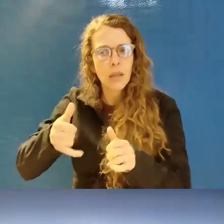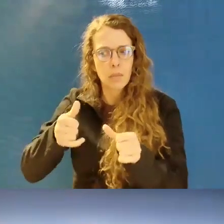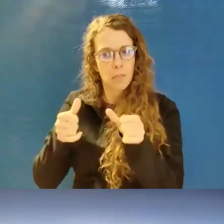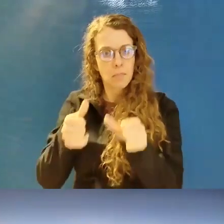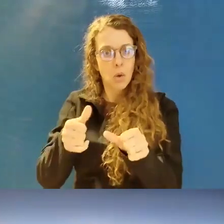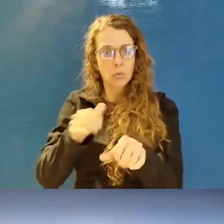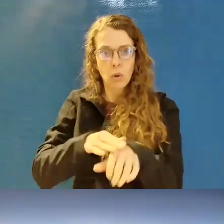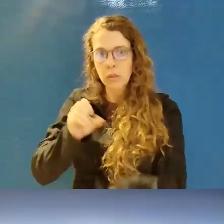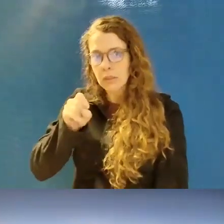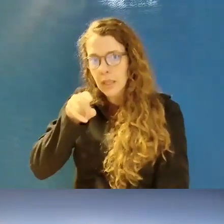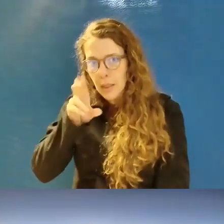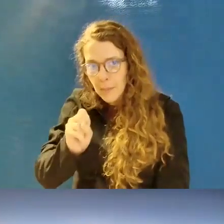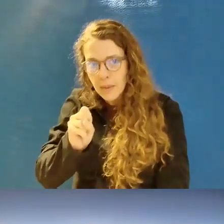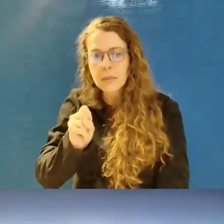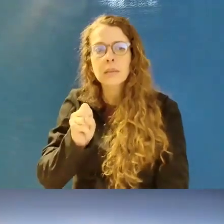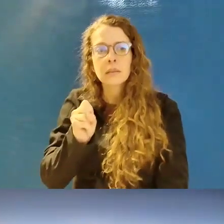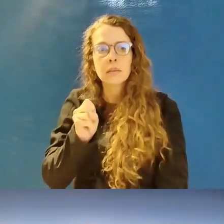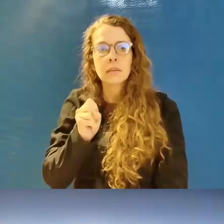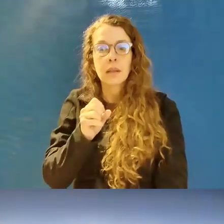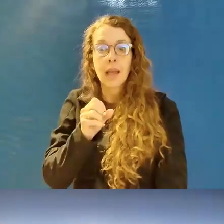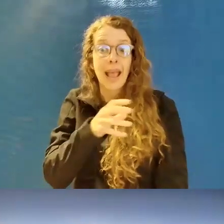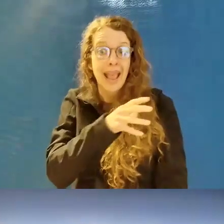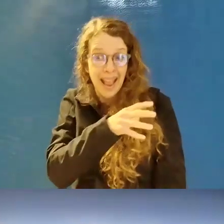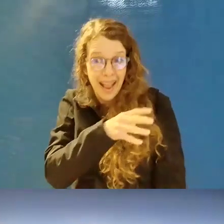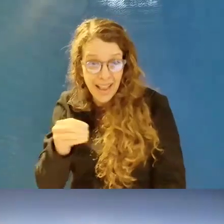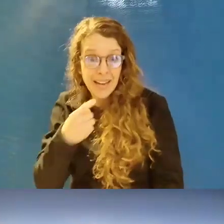and, you know, as a double bonus, you make an announcement,